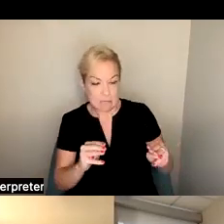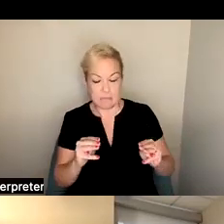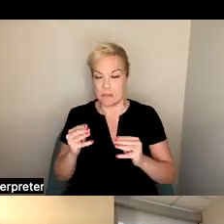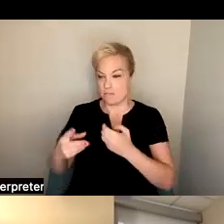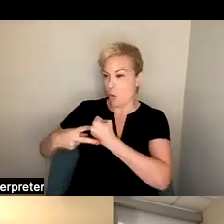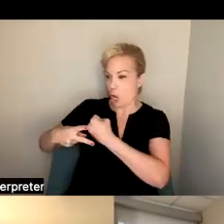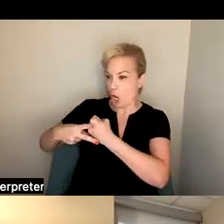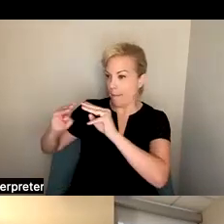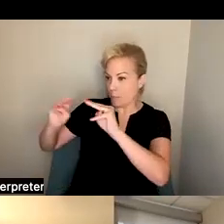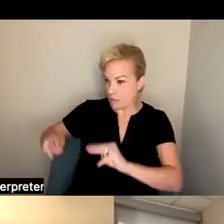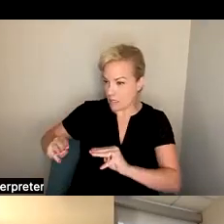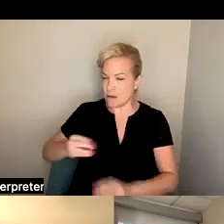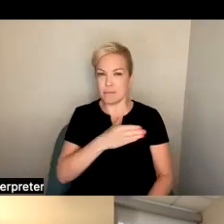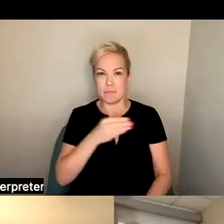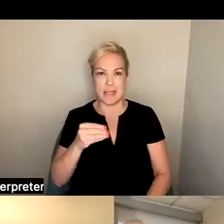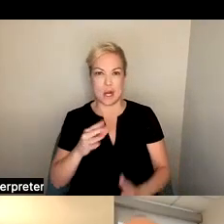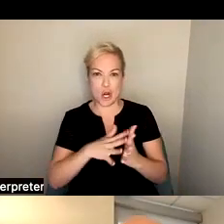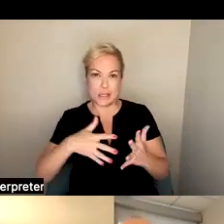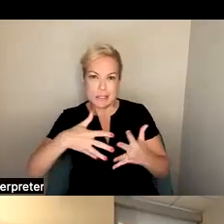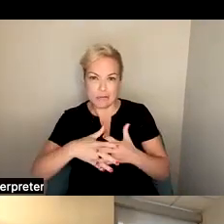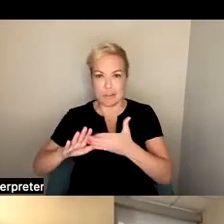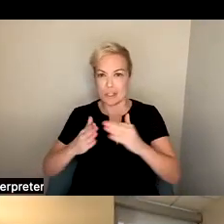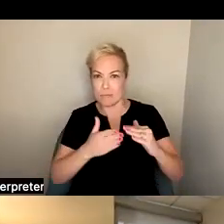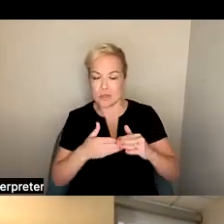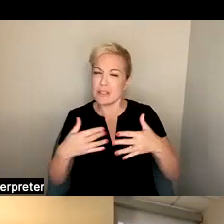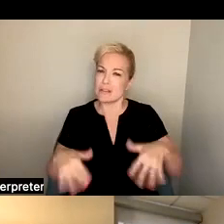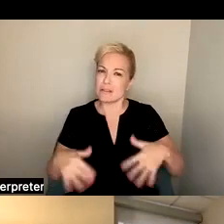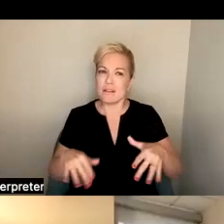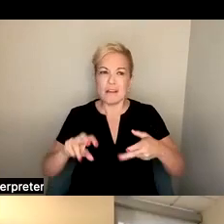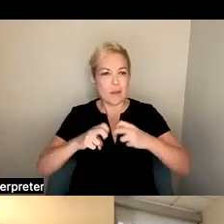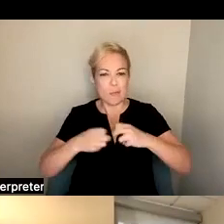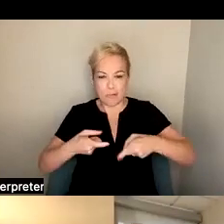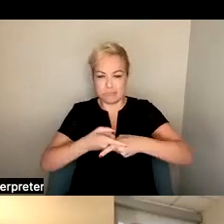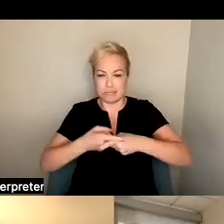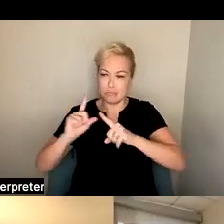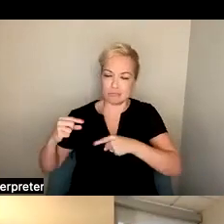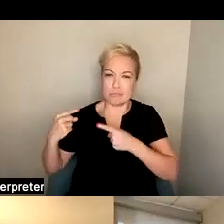some of the reasons why some of these problems that we see and are trying to reconcile today